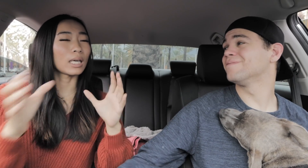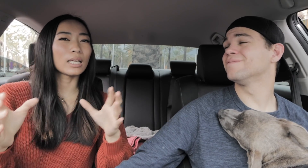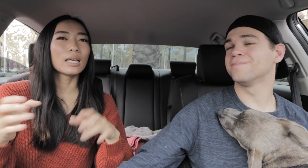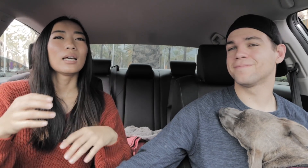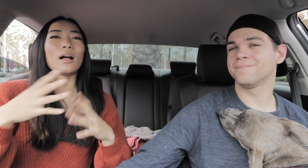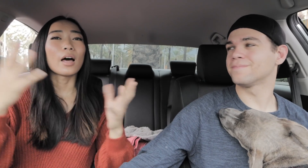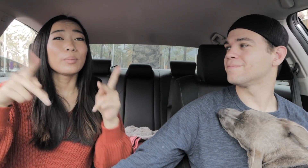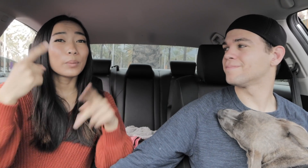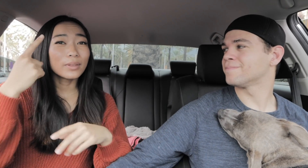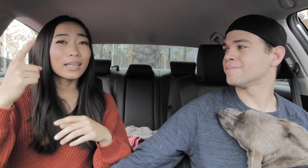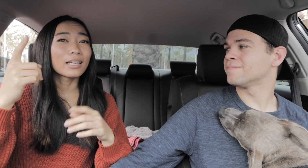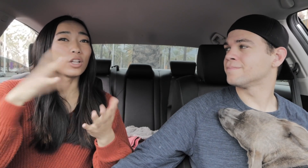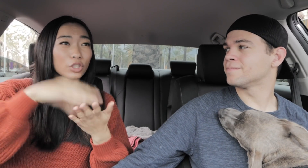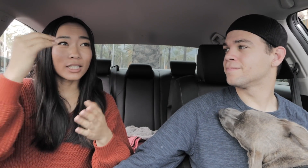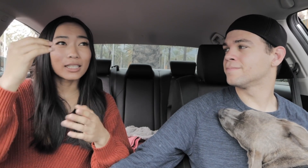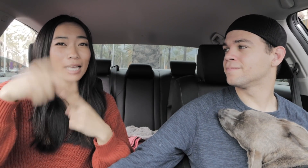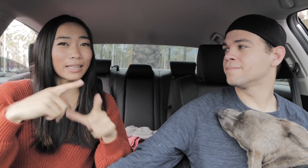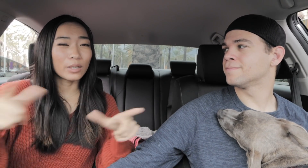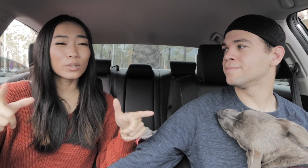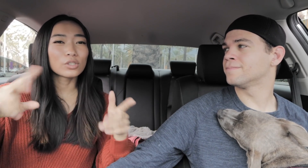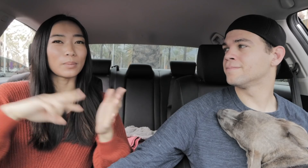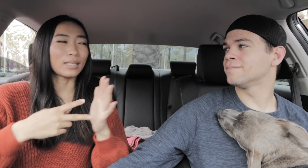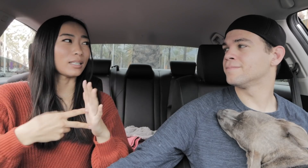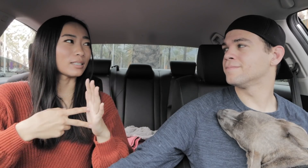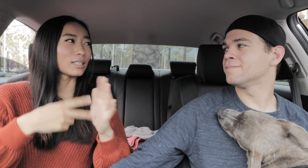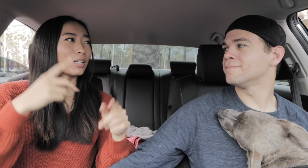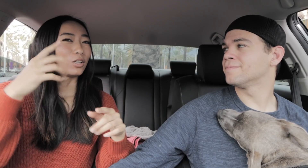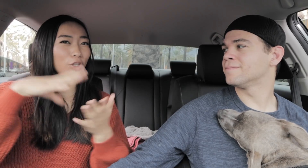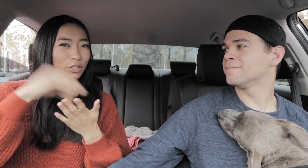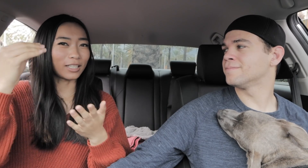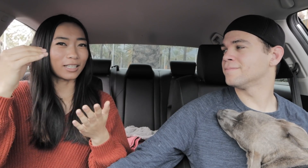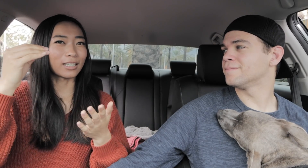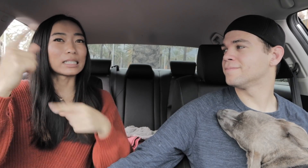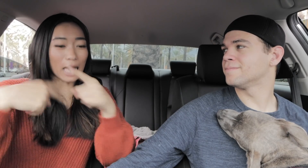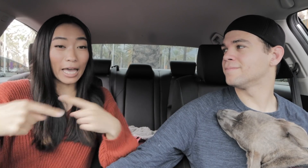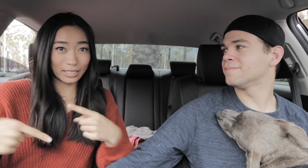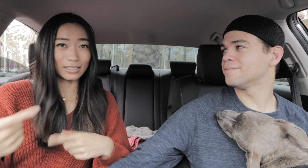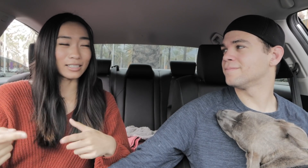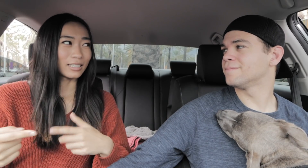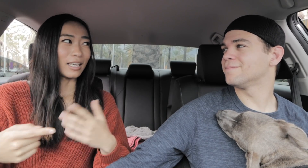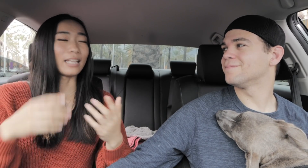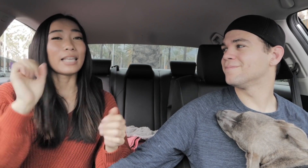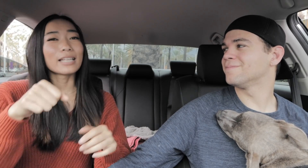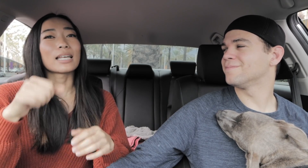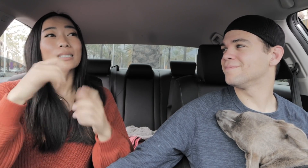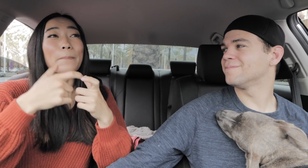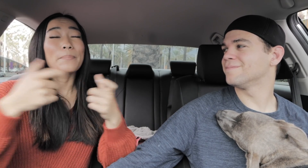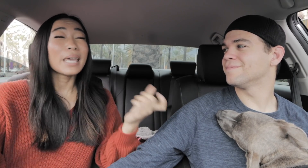speech practice so when I was growing up I had that opportunity to learn how mouth words luckily I can use that now so thats why in videos I mouth a lot so people can understand better because some deaf or some people who sign won't be able to mouth